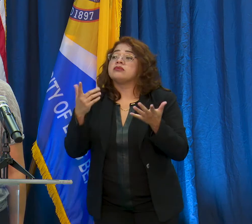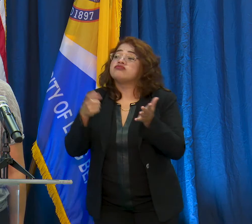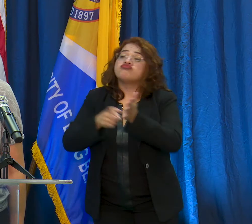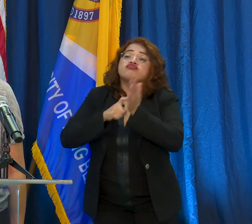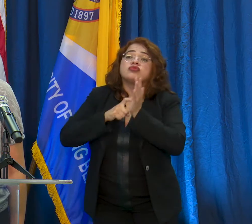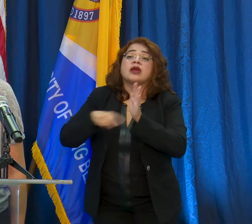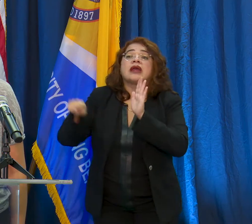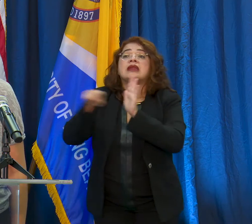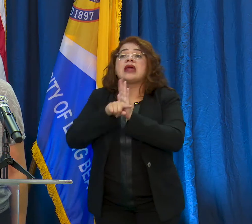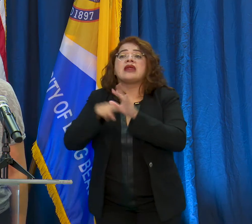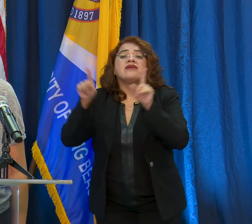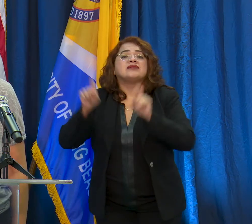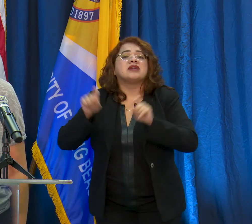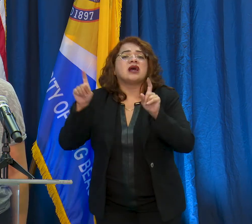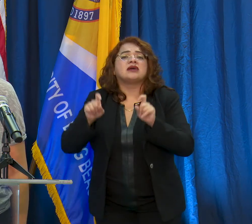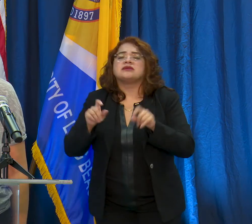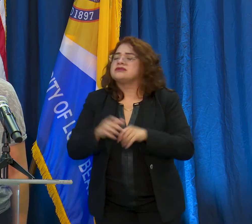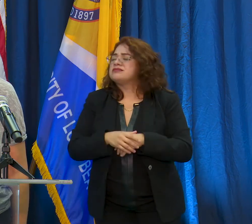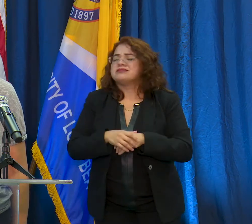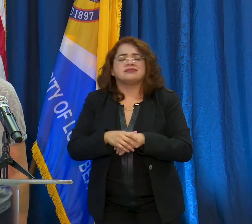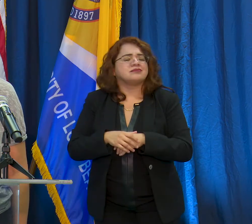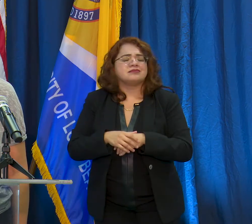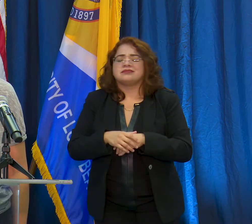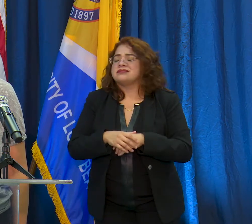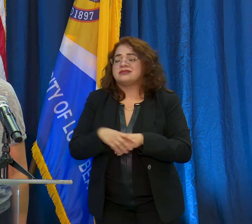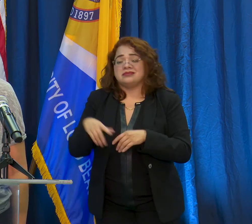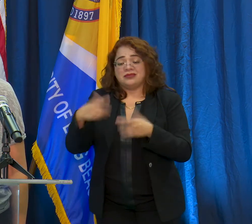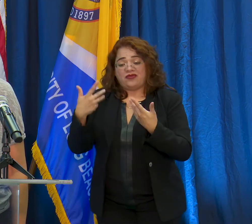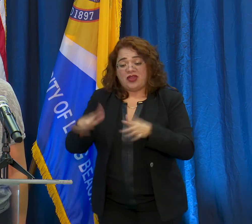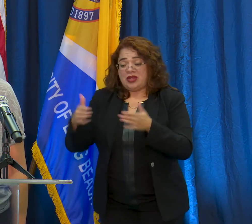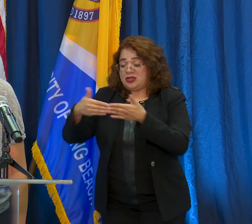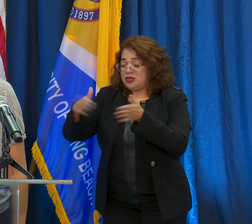to return to work in that instance as well.